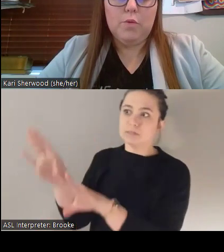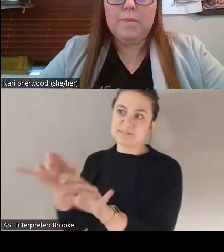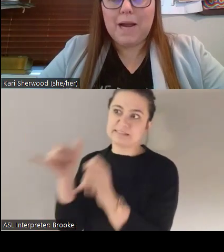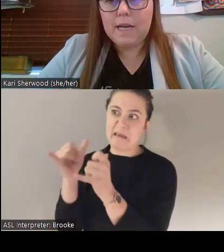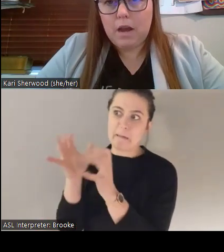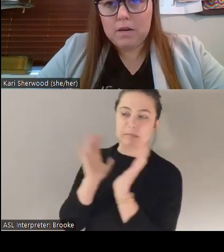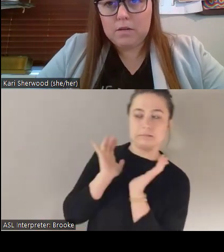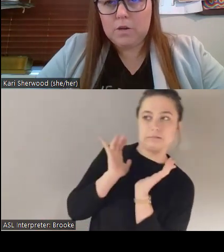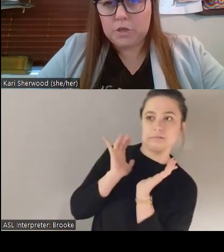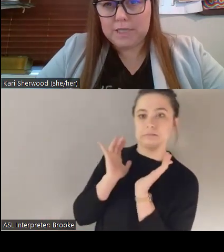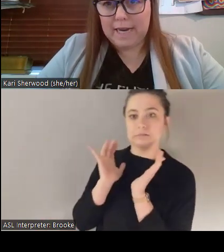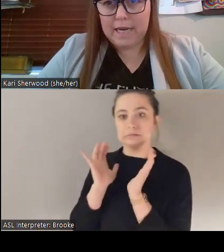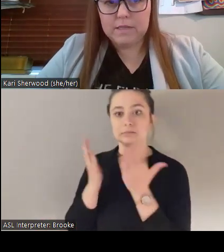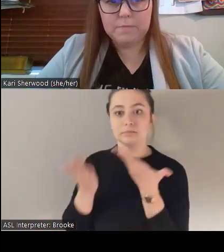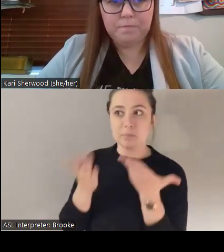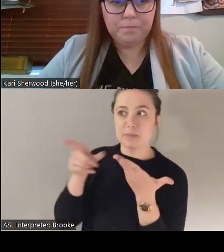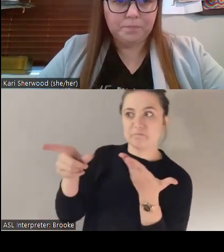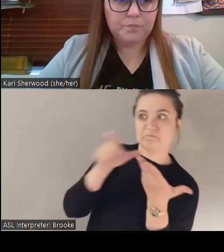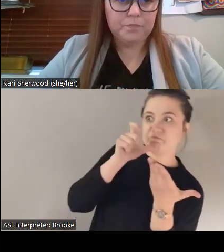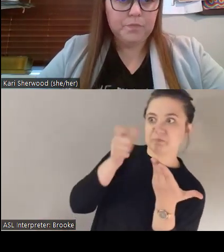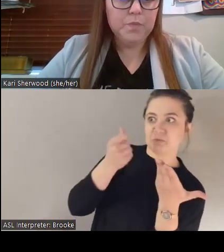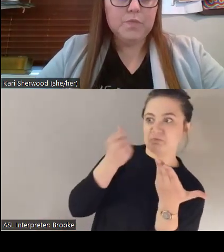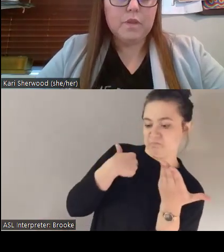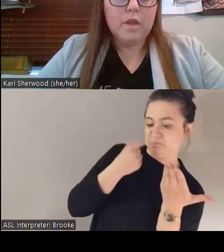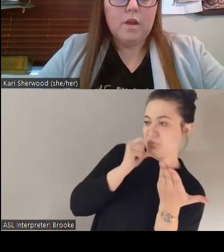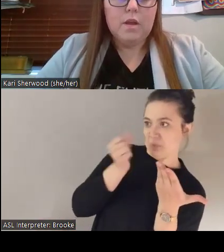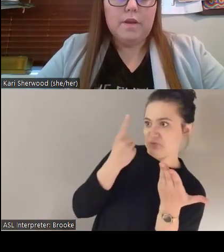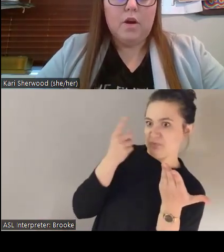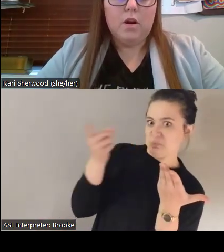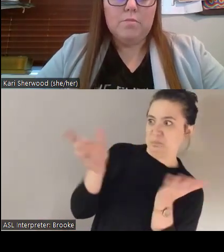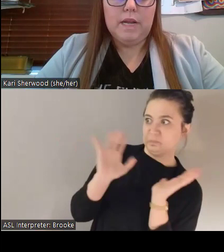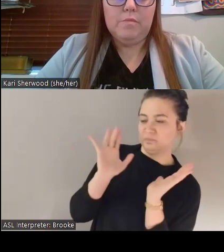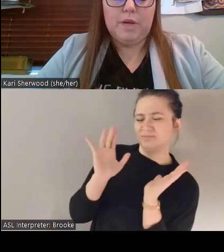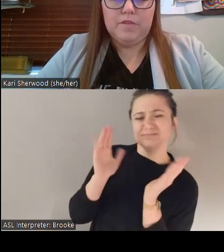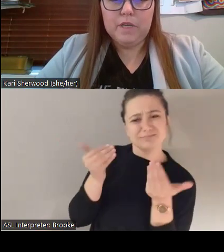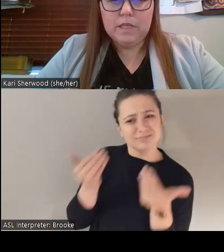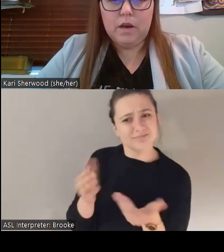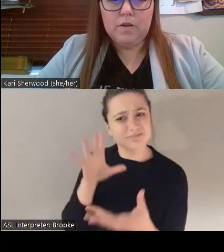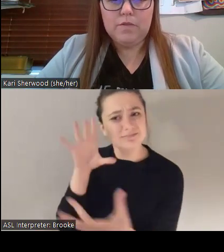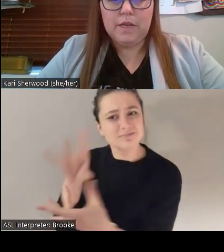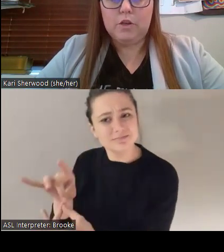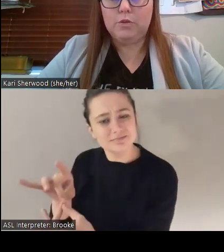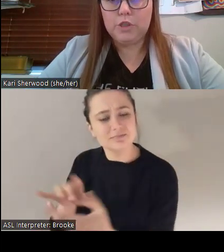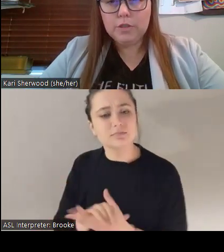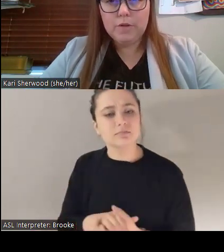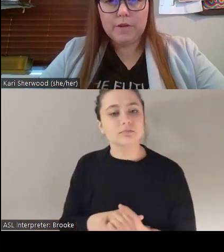who we might not understand. There are many benefits of inclusion, whether